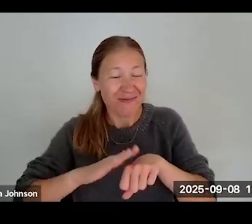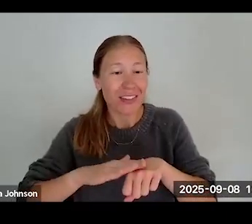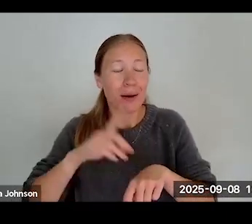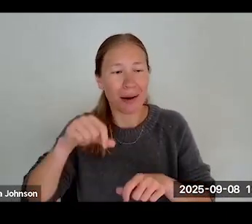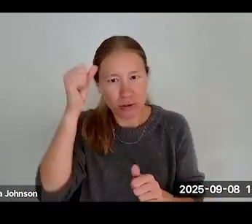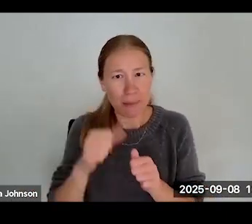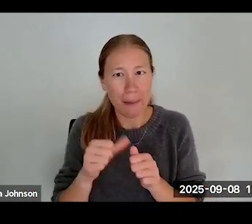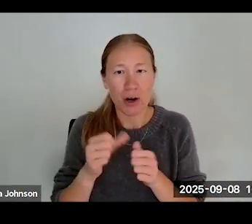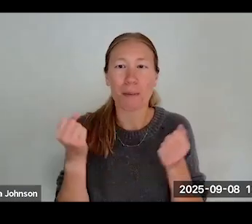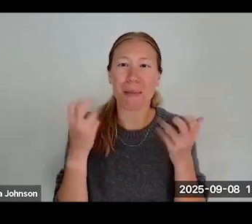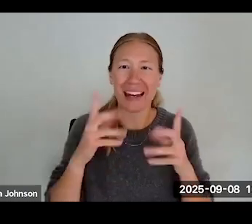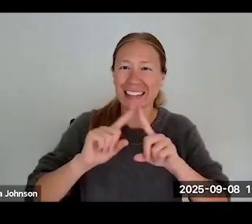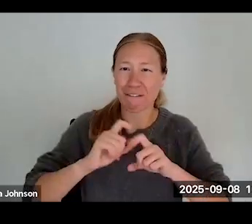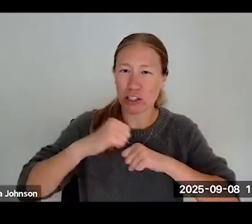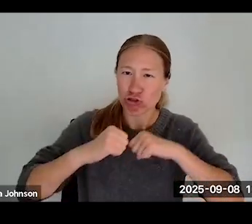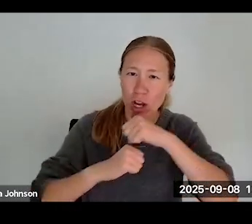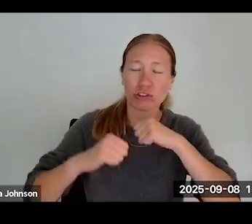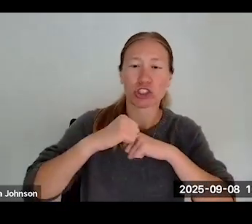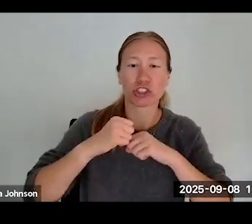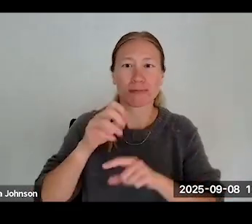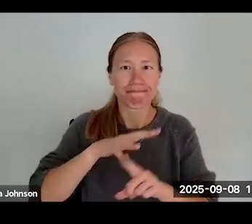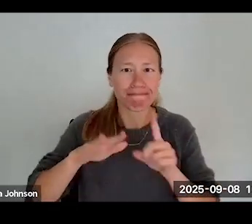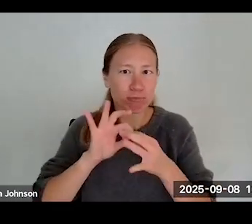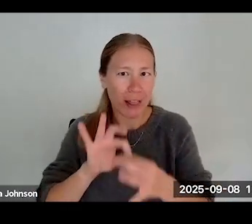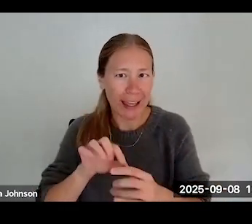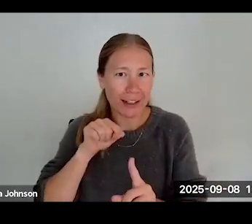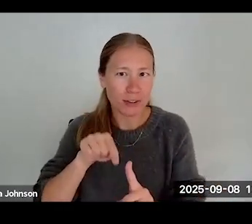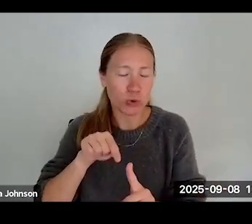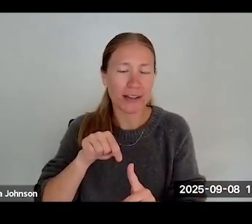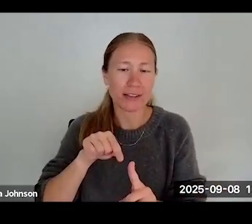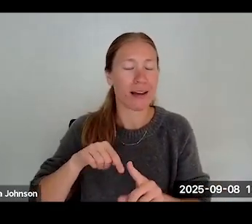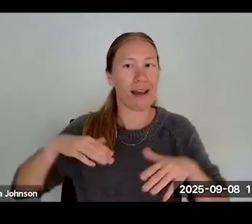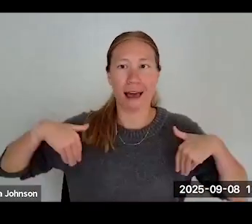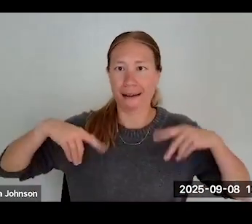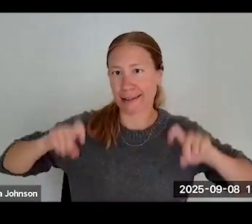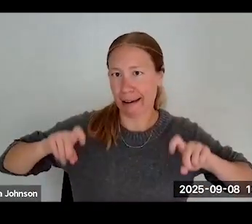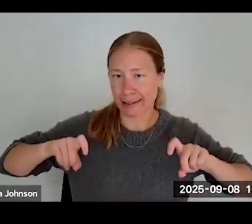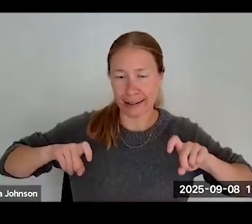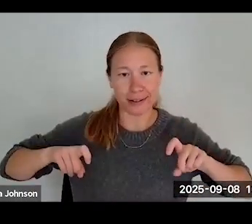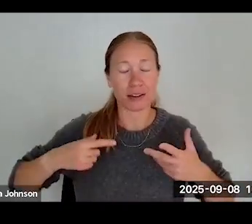that many structures around these exceptions are untested. So we are providing the university's best sense